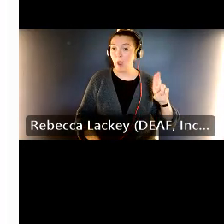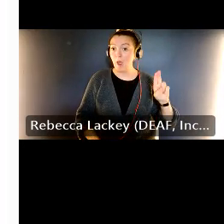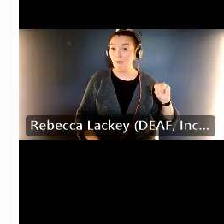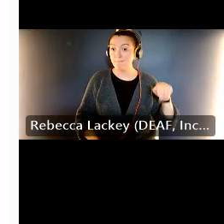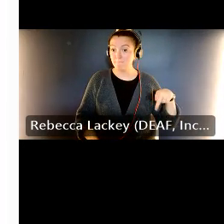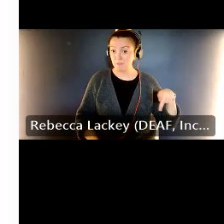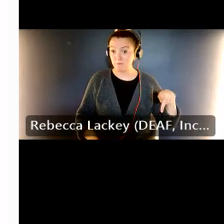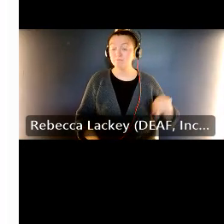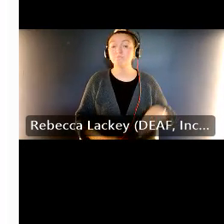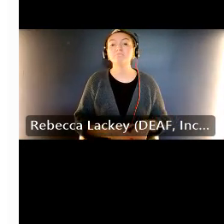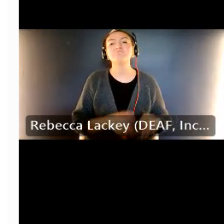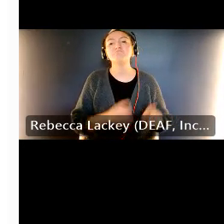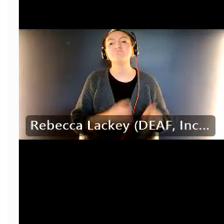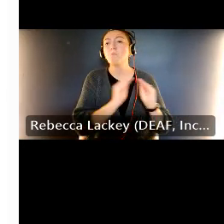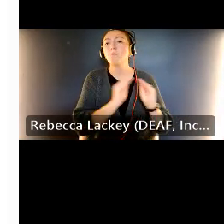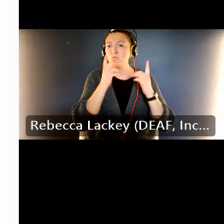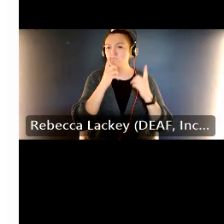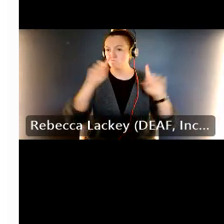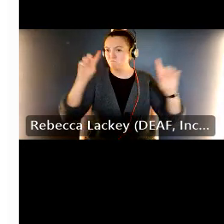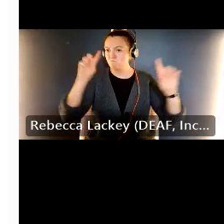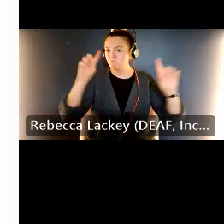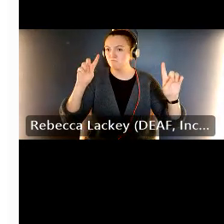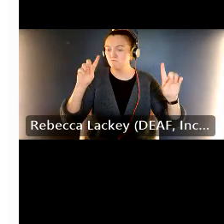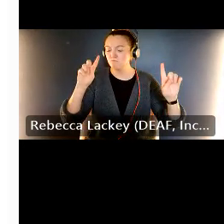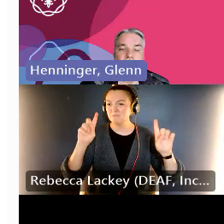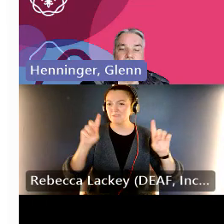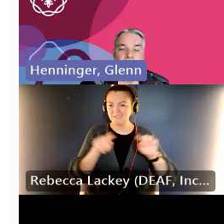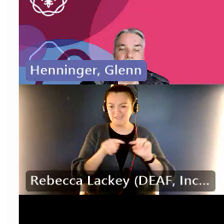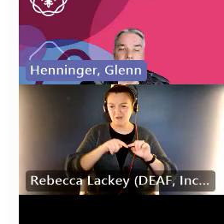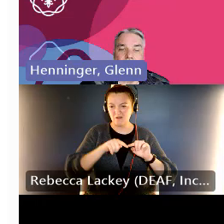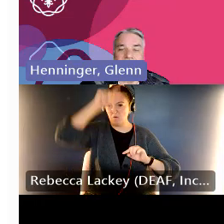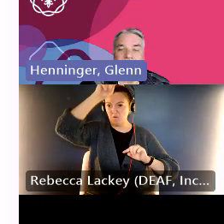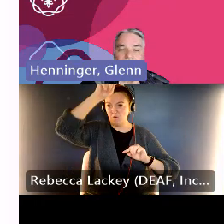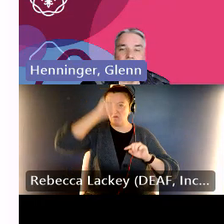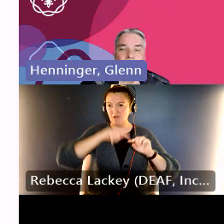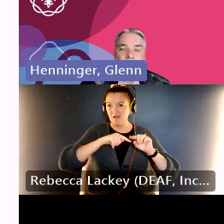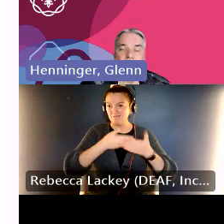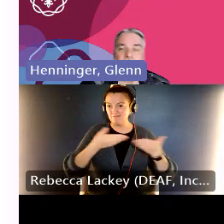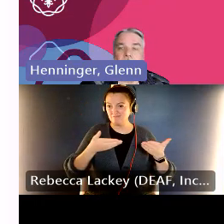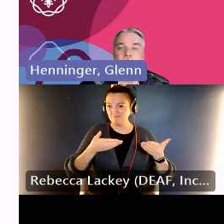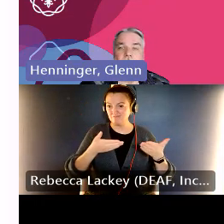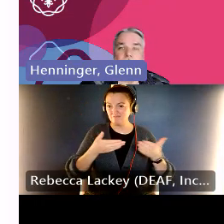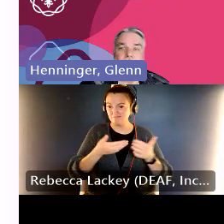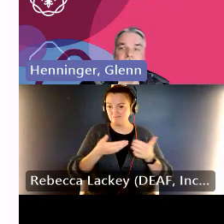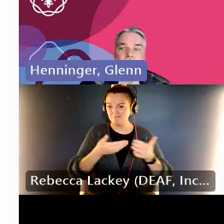They are somewhat more effective than the horizontal deflection features and I'll,